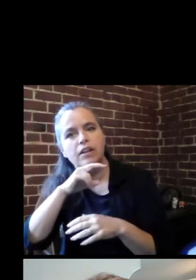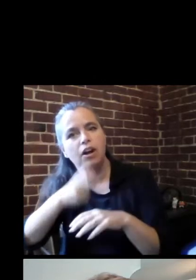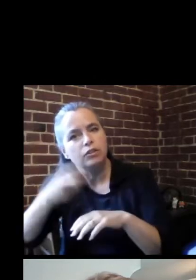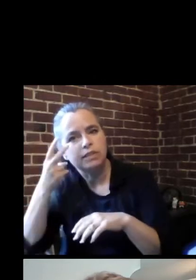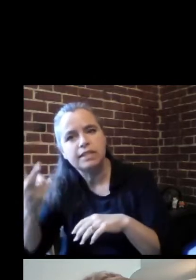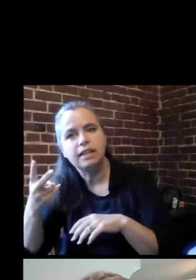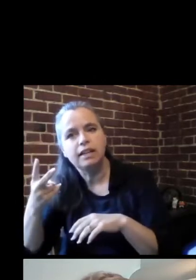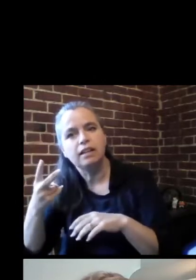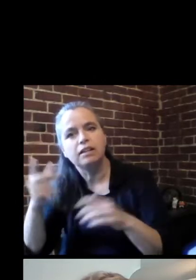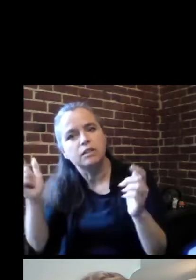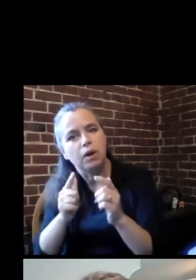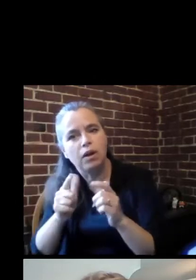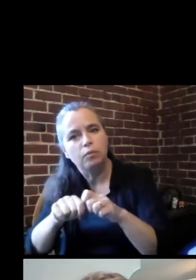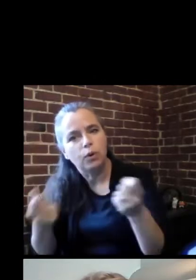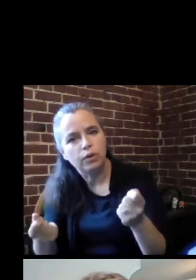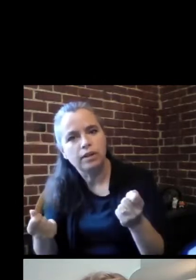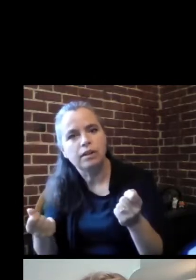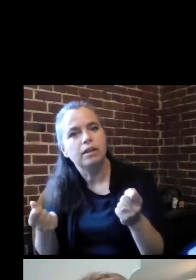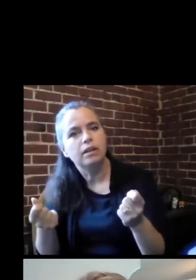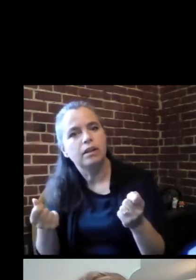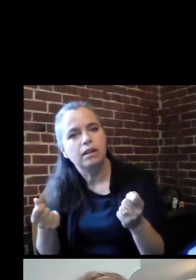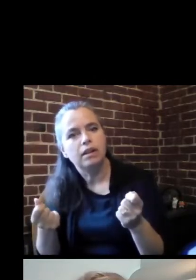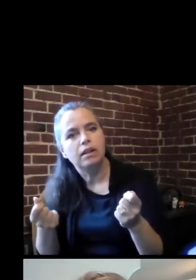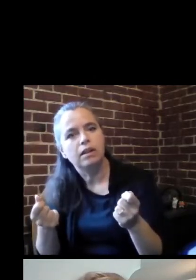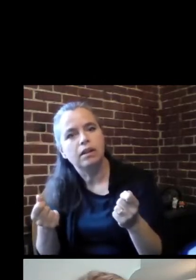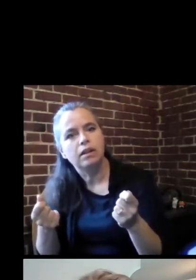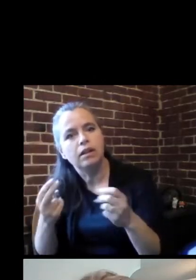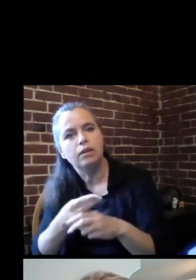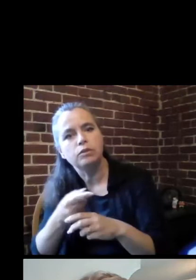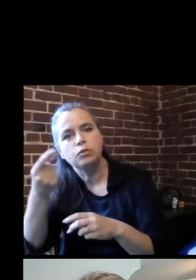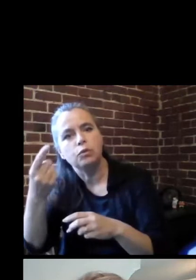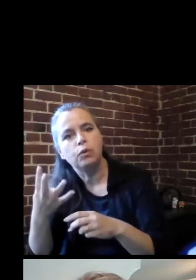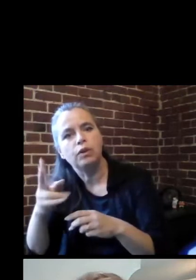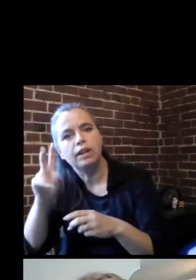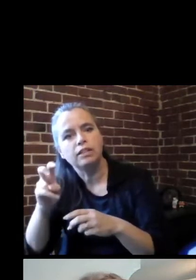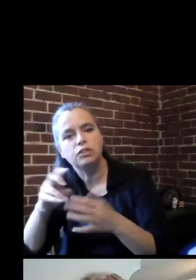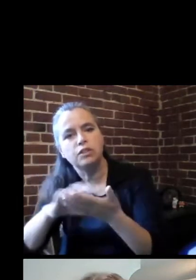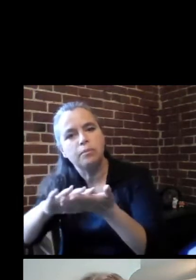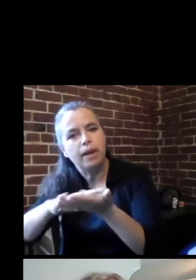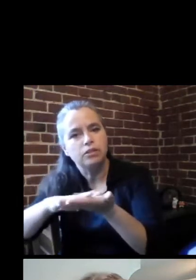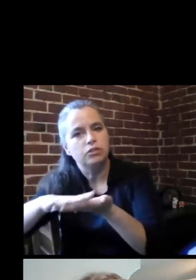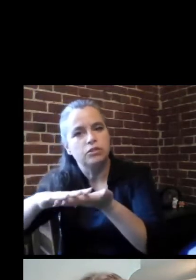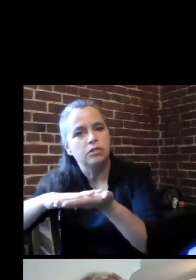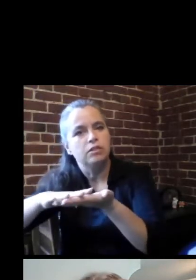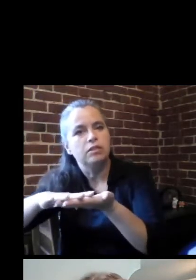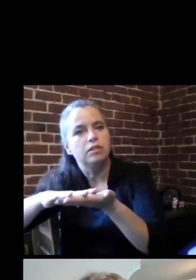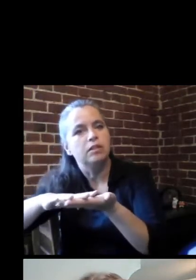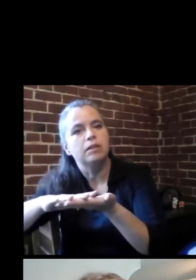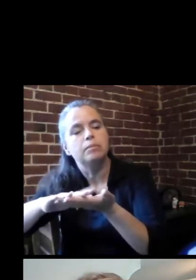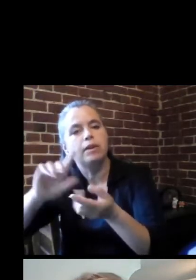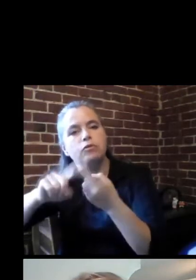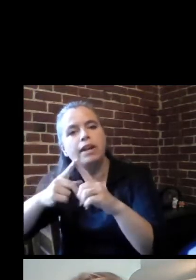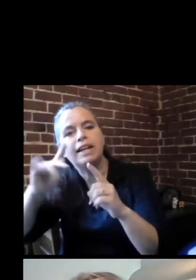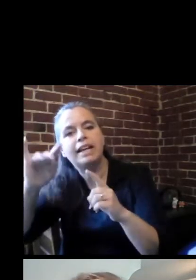So we push all of our dirt through these quarter-inch mesh screens. Like my friend Kate is doing here in this photo.